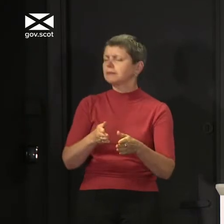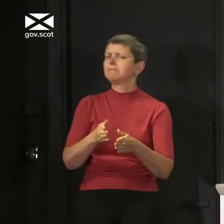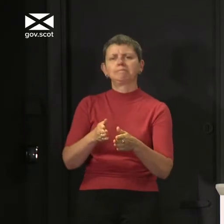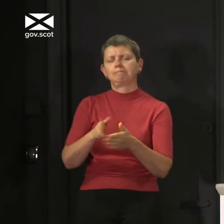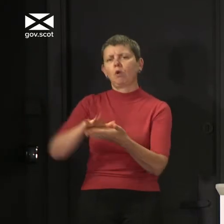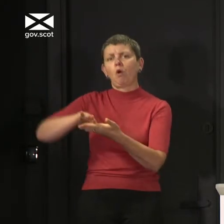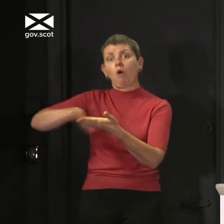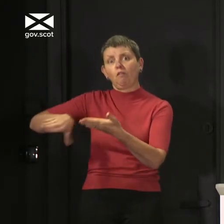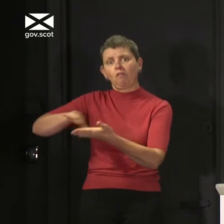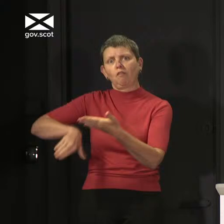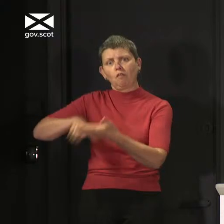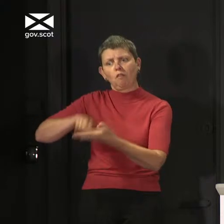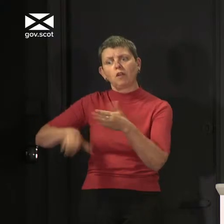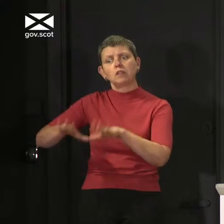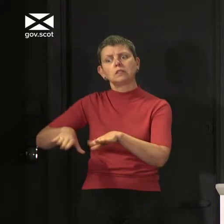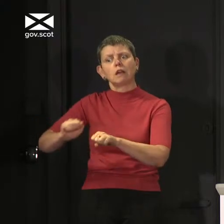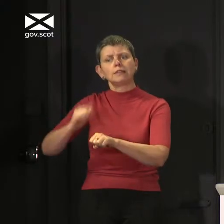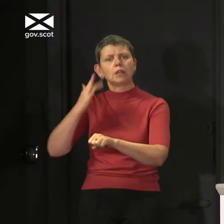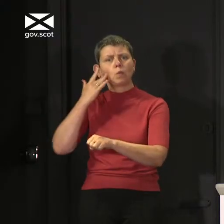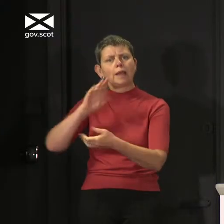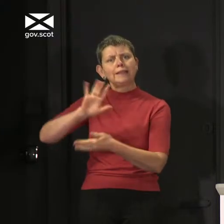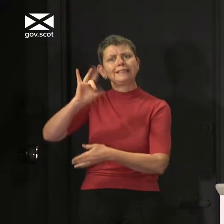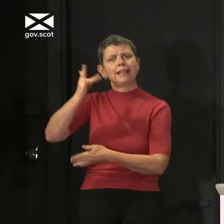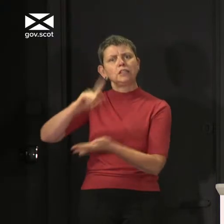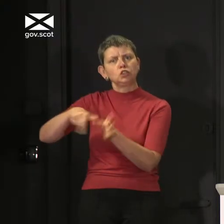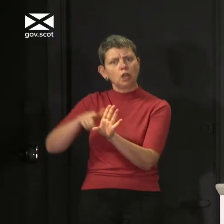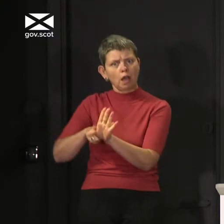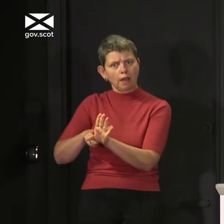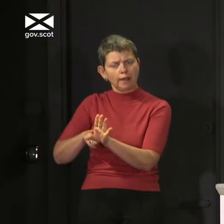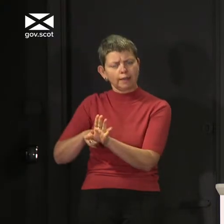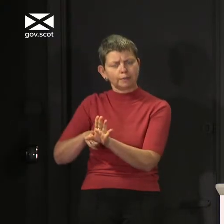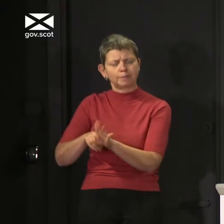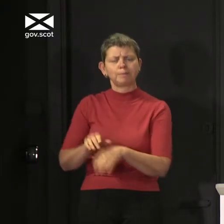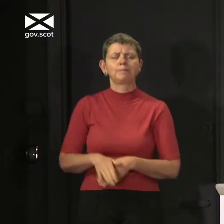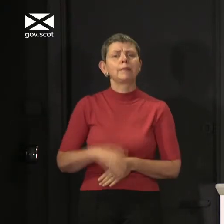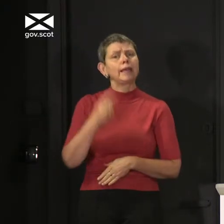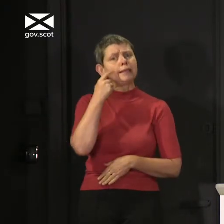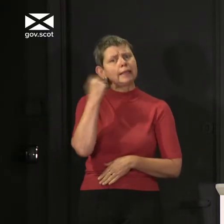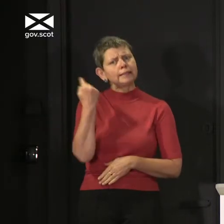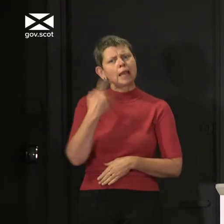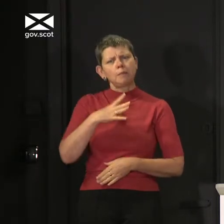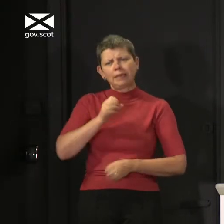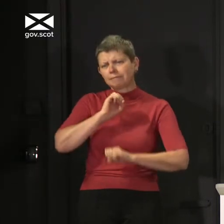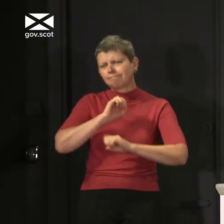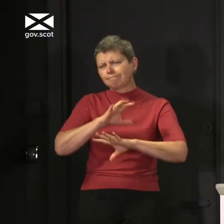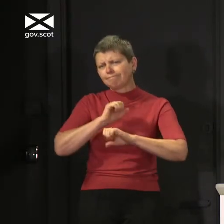from the 10th of July. Now I explained yesterday some of the reasons why it has been really